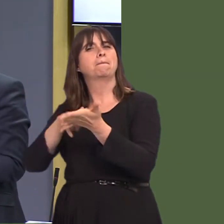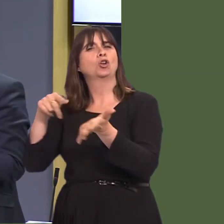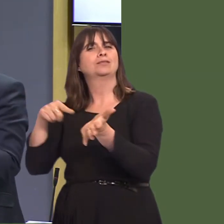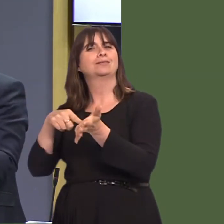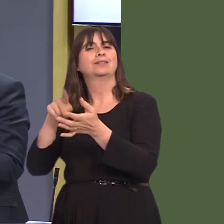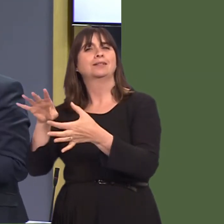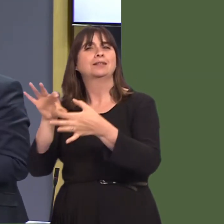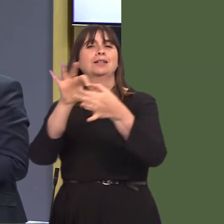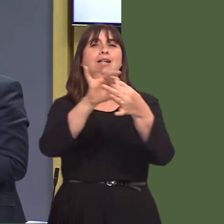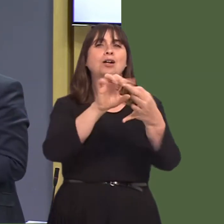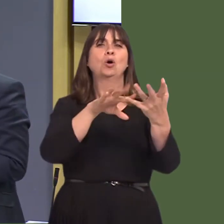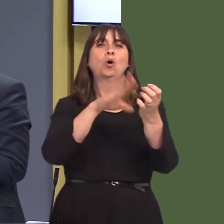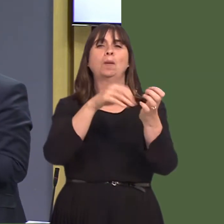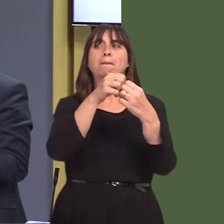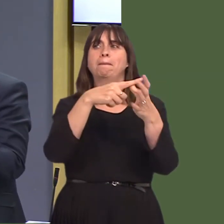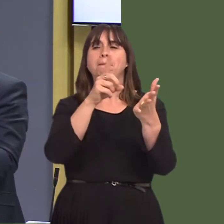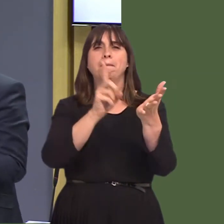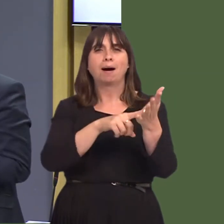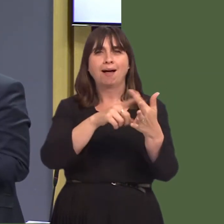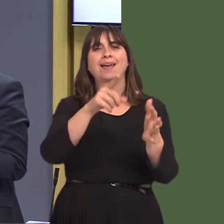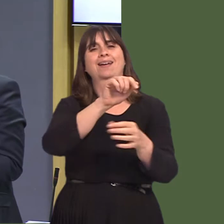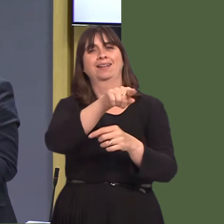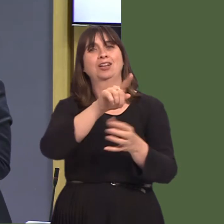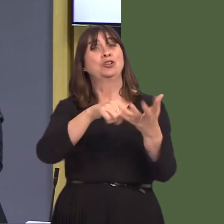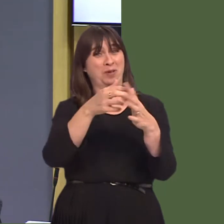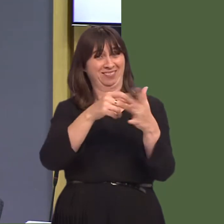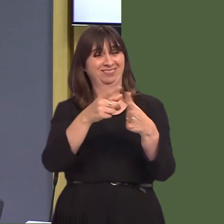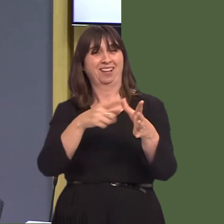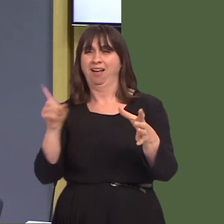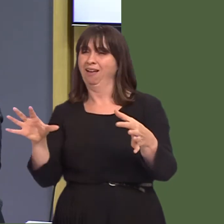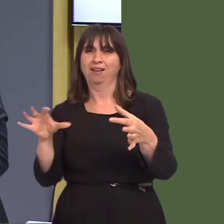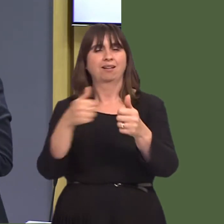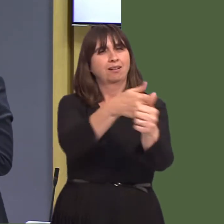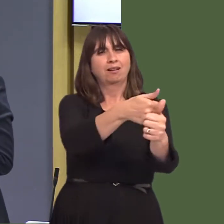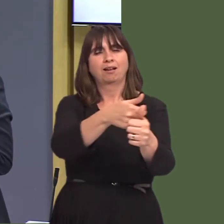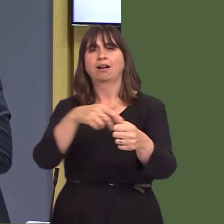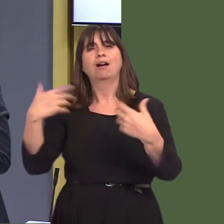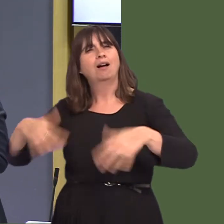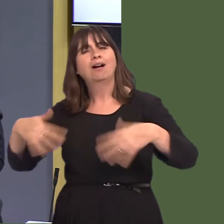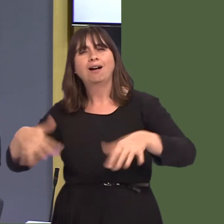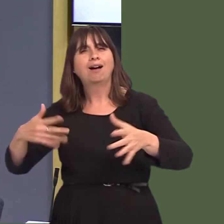in Uganda, and the considerable way in which that has developed to the benefit of the people